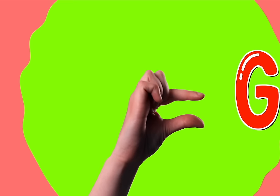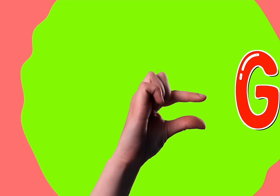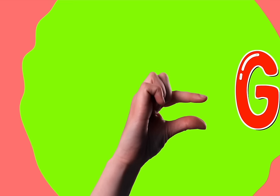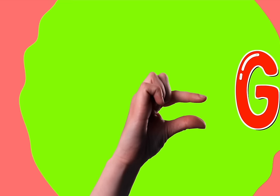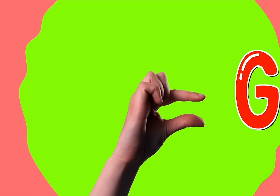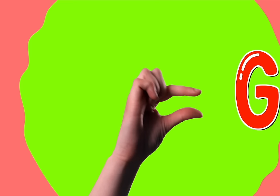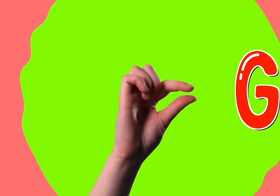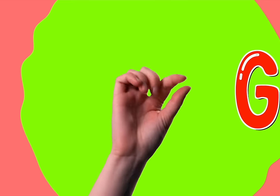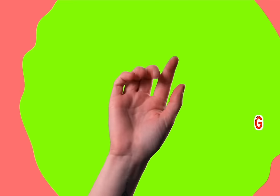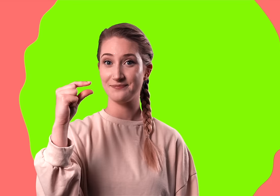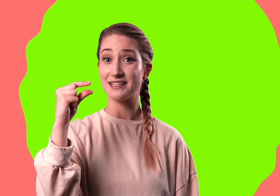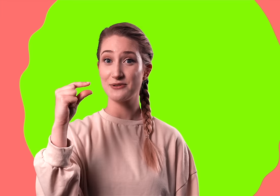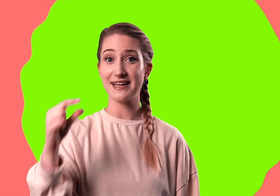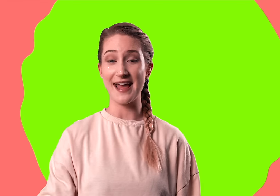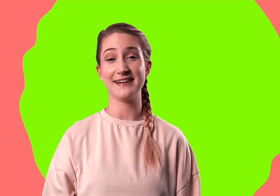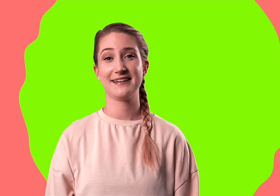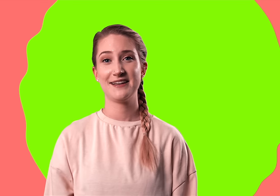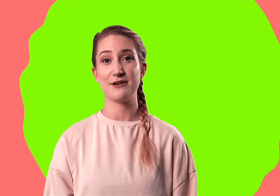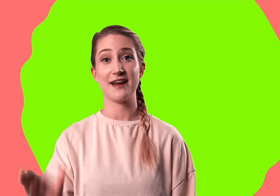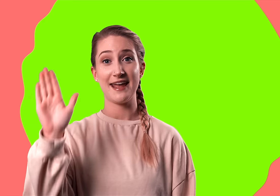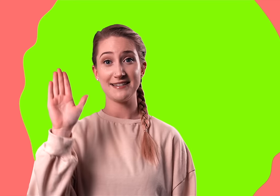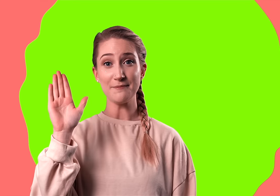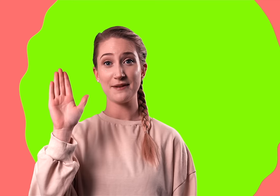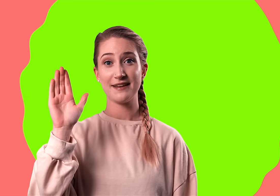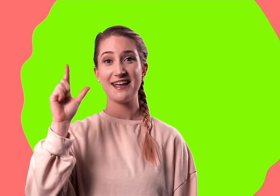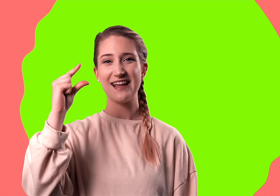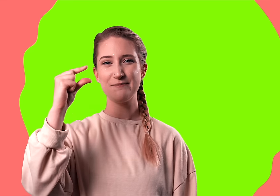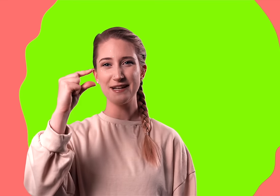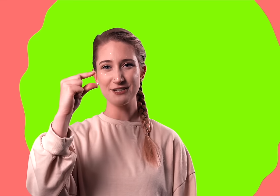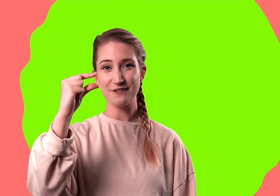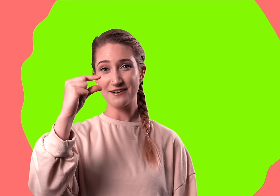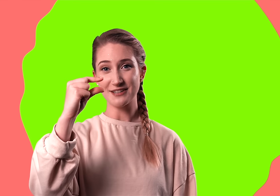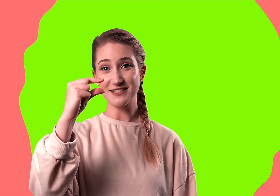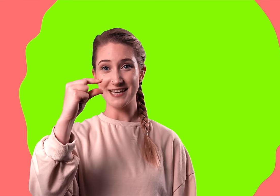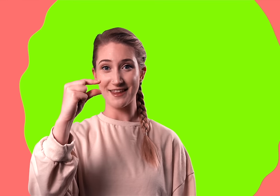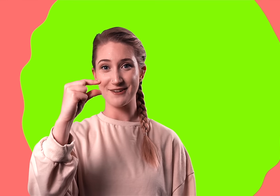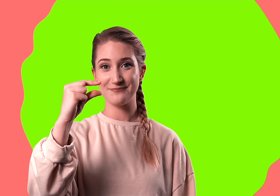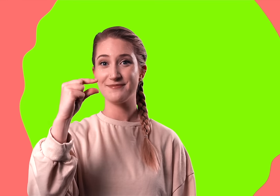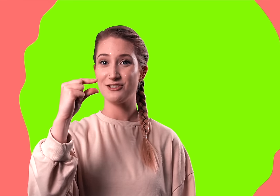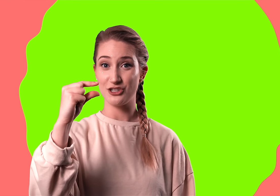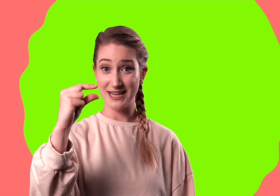G. Let's do it again. Put your hand up, and pinch your fingers close together. G.